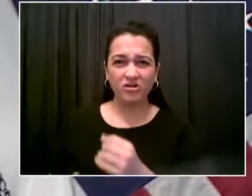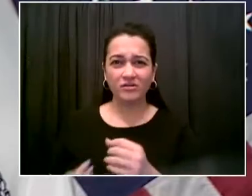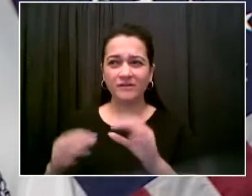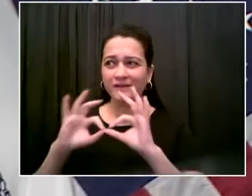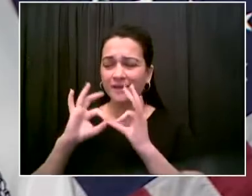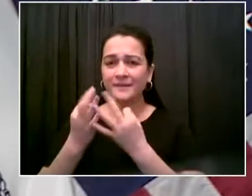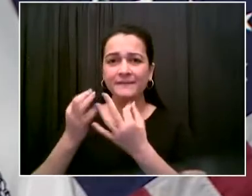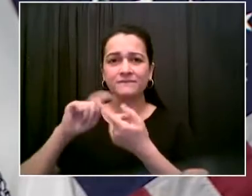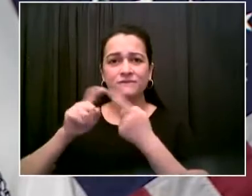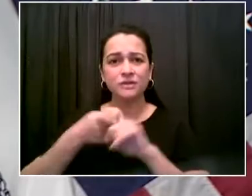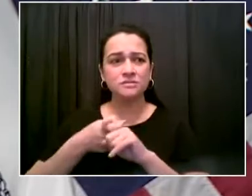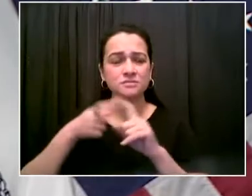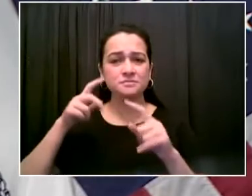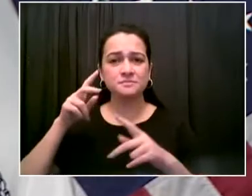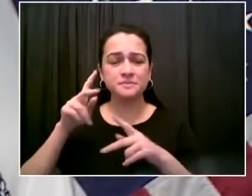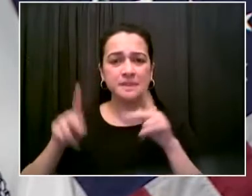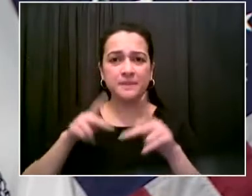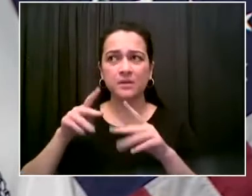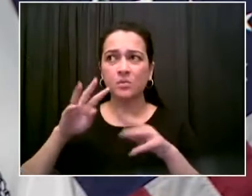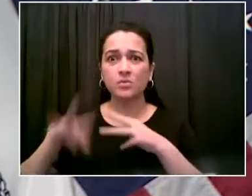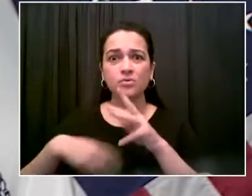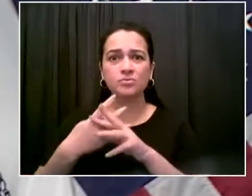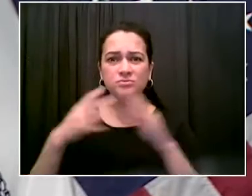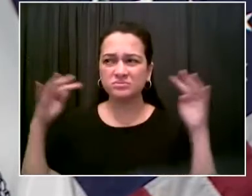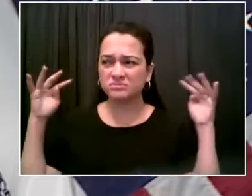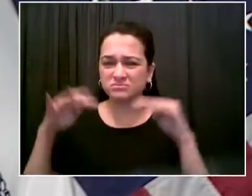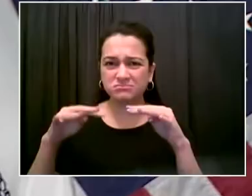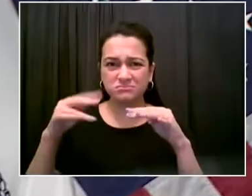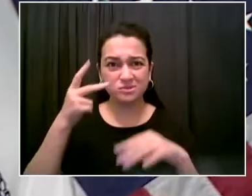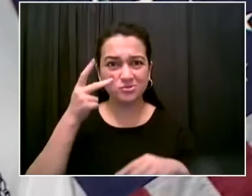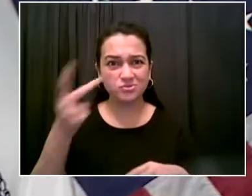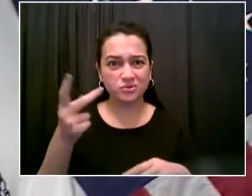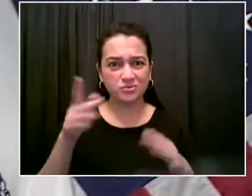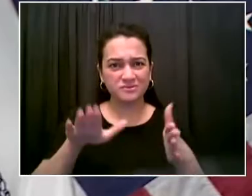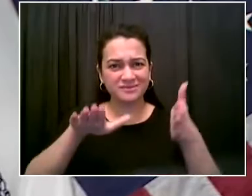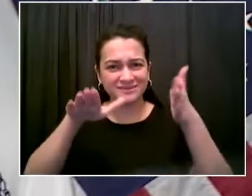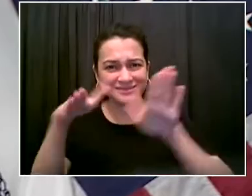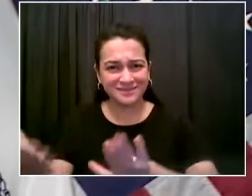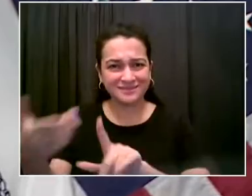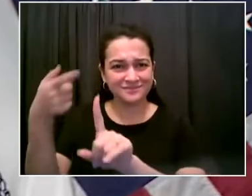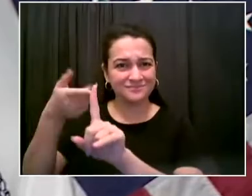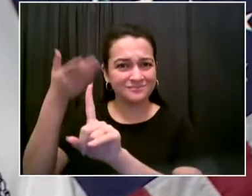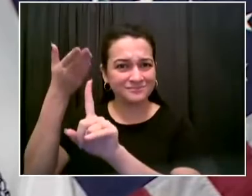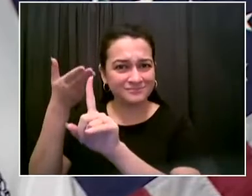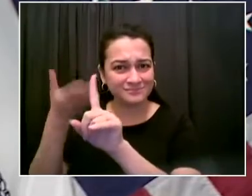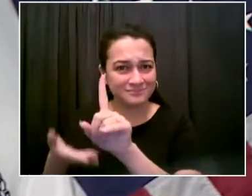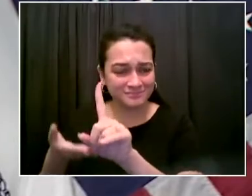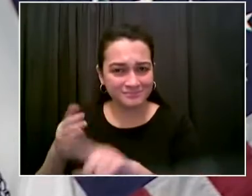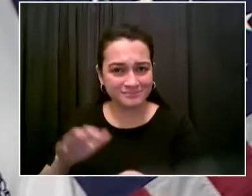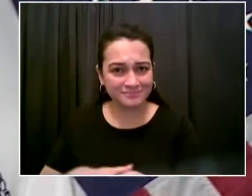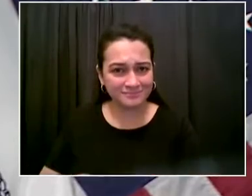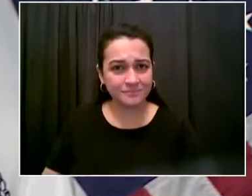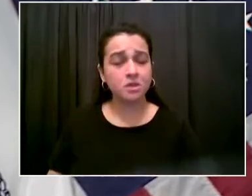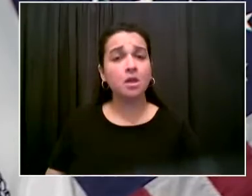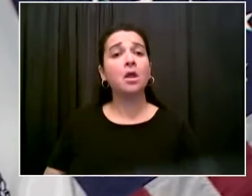NOW WITH HIS FAMILY BUT HE'S GONE. AND THIS HEOUINS